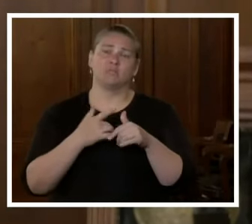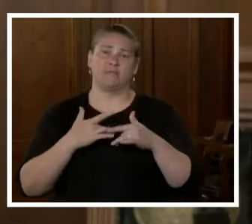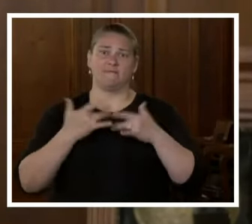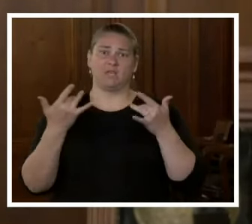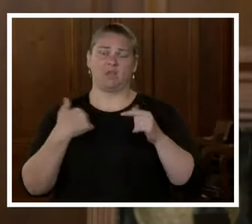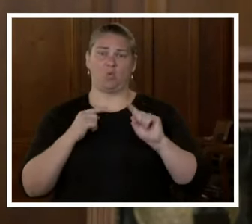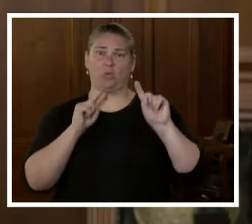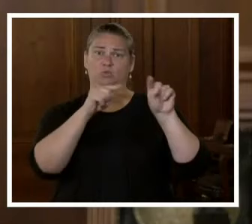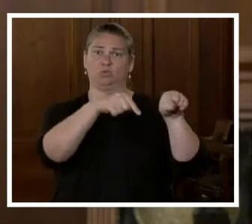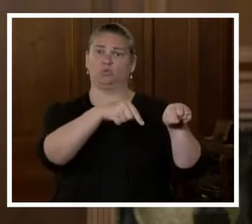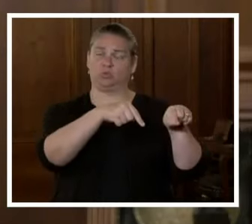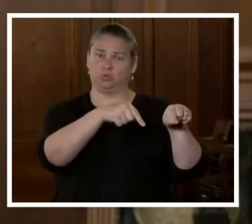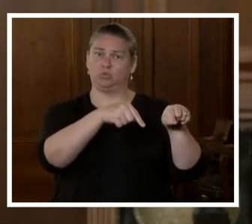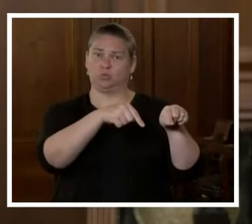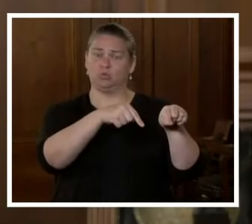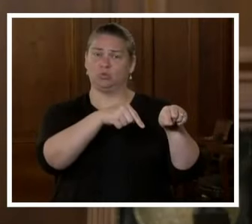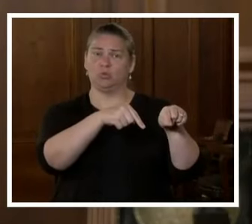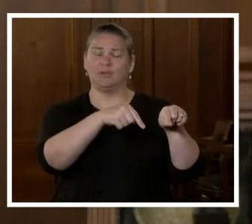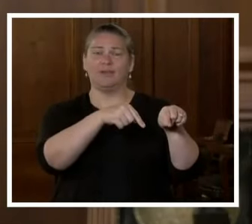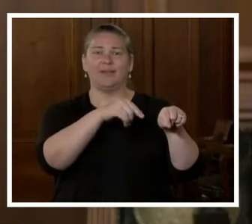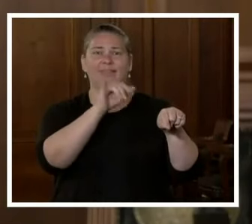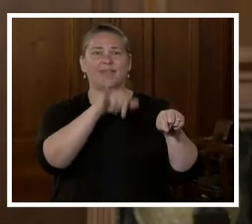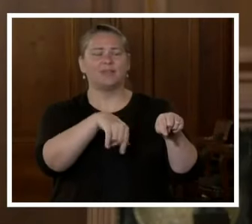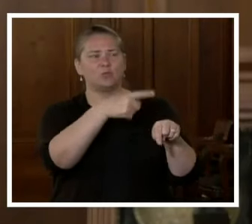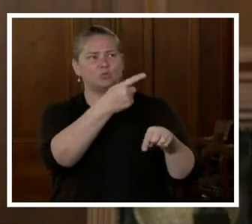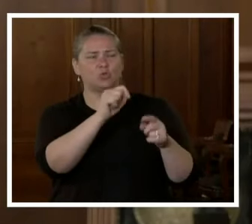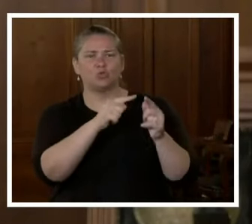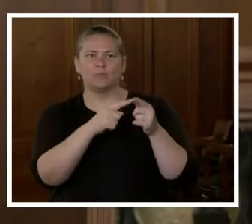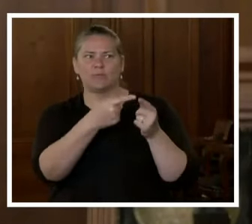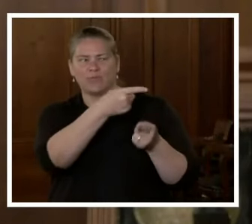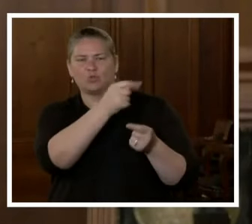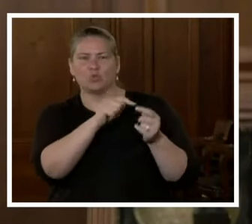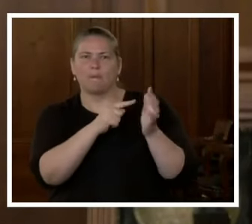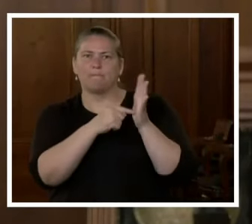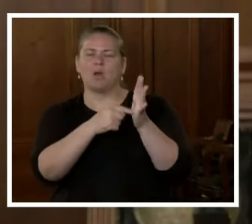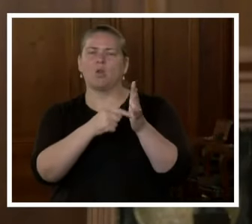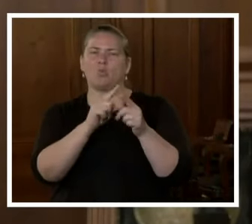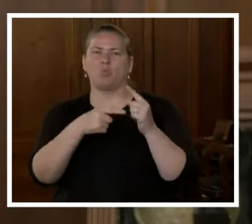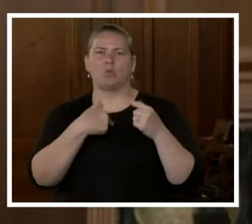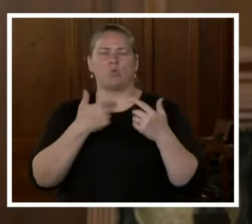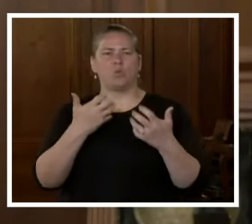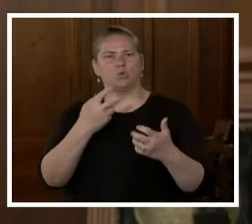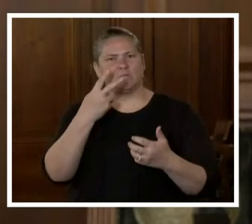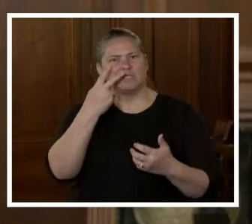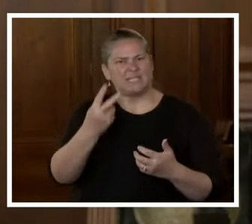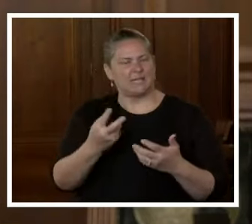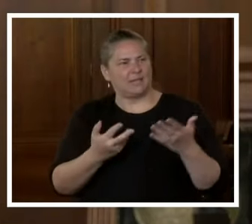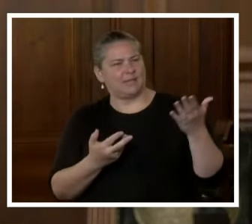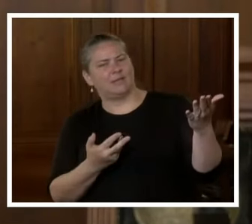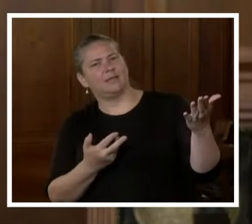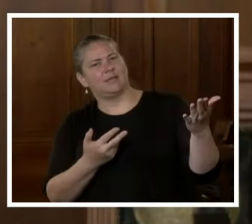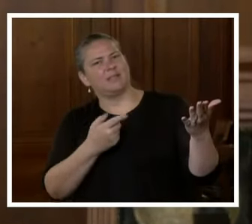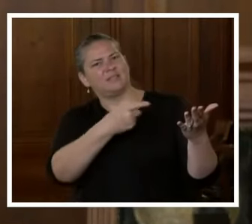FIRST ONE THAT WE LOST.